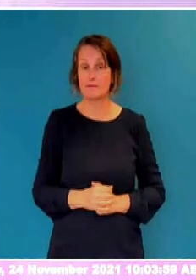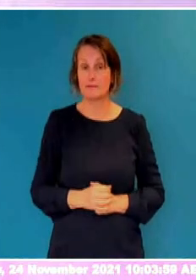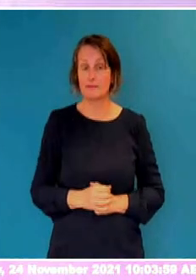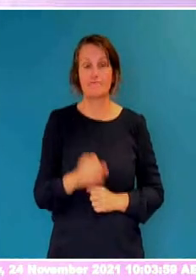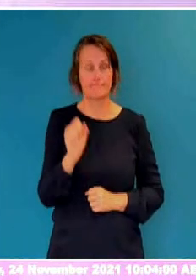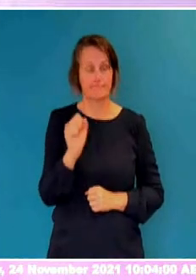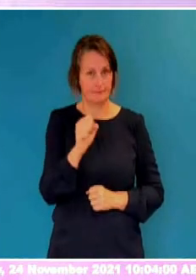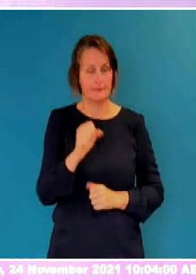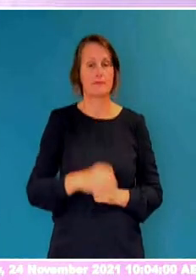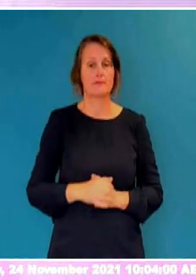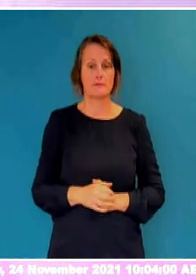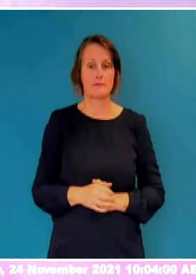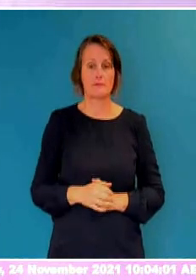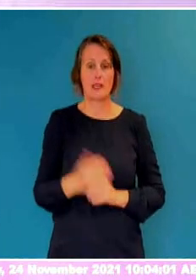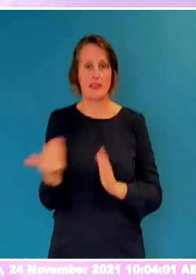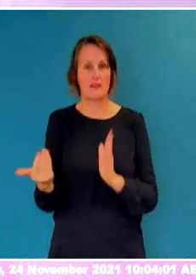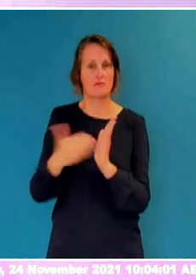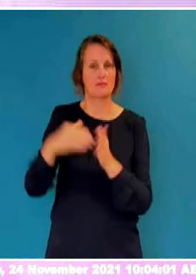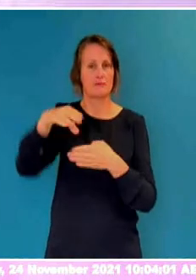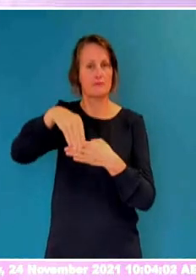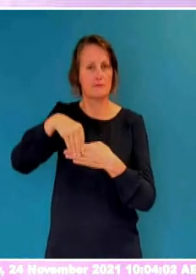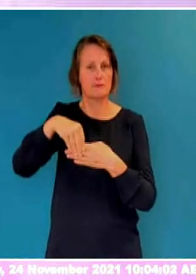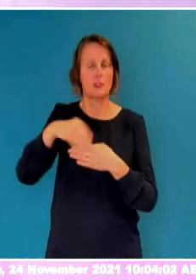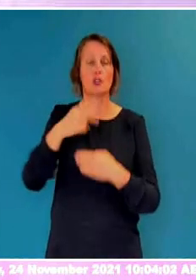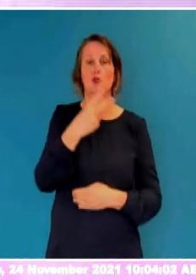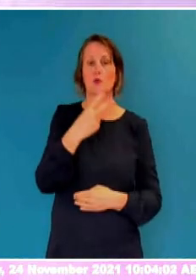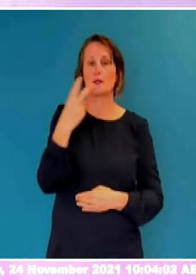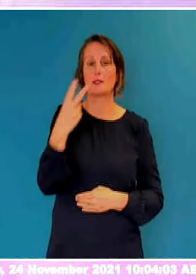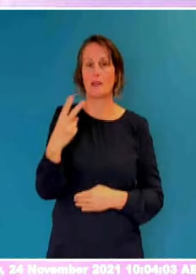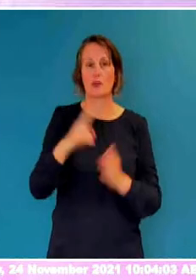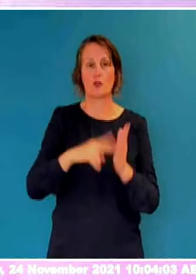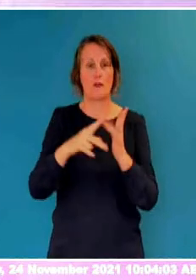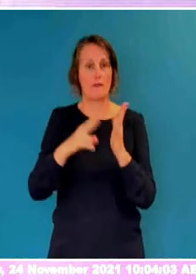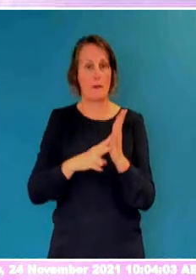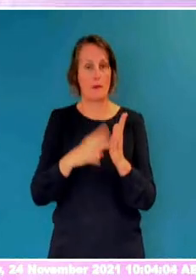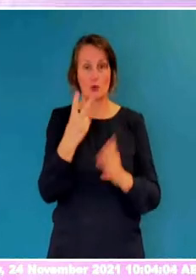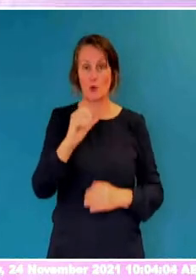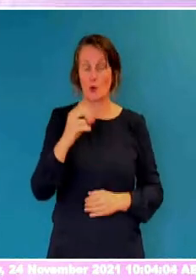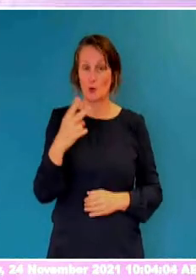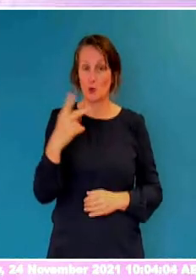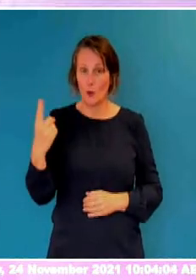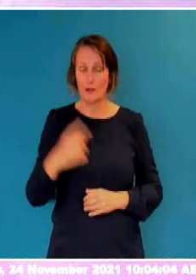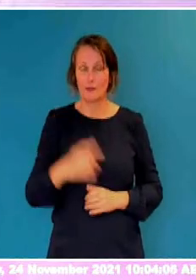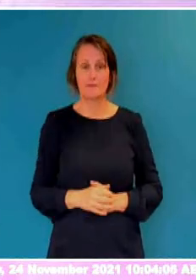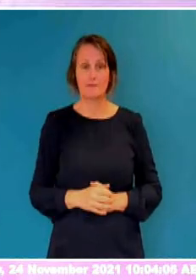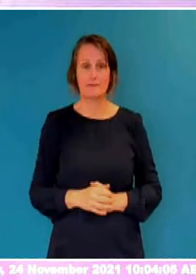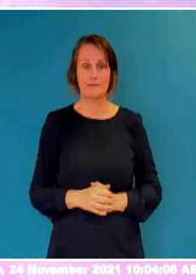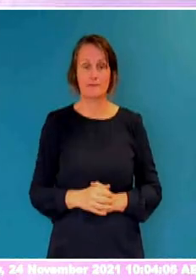Yes. MS DOWSETT: --- and corrigendum dated 22 November 2021? Yes.